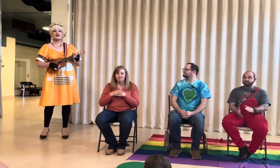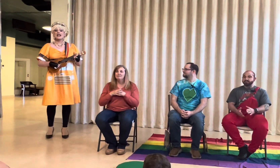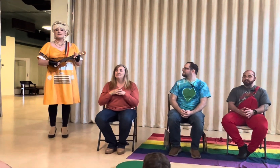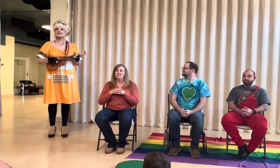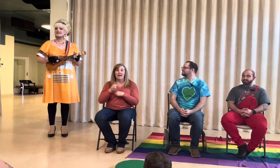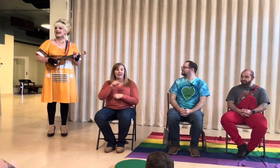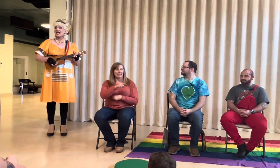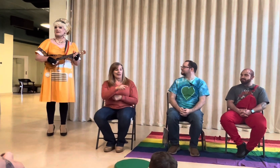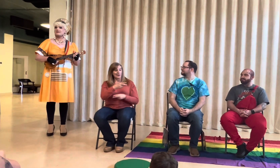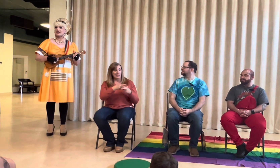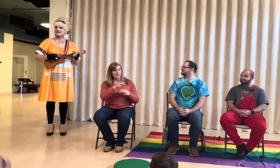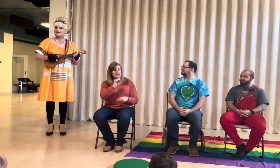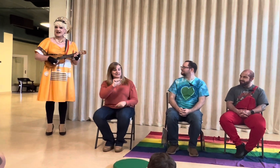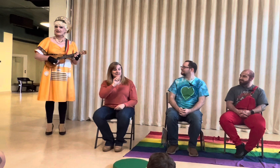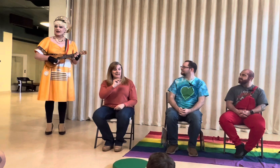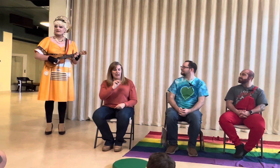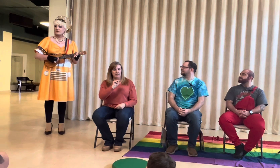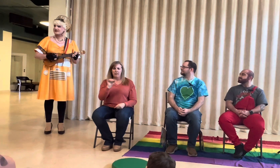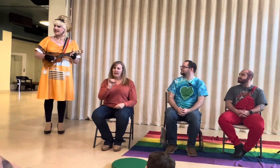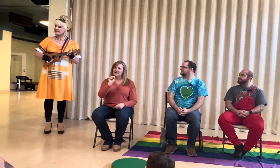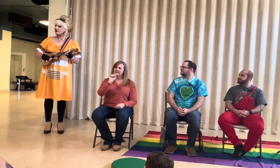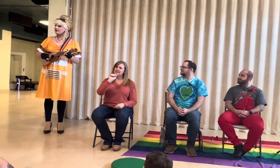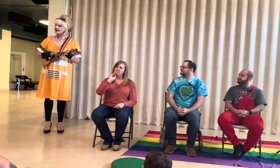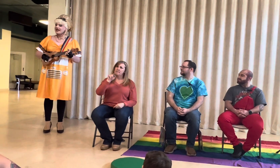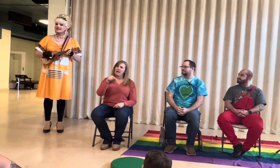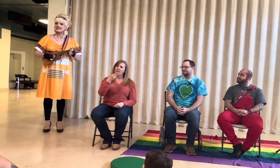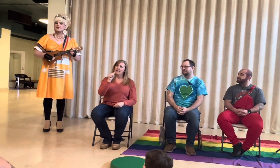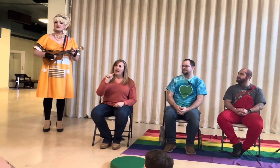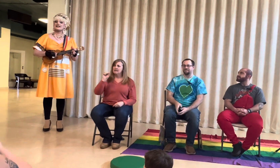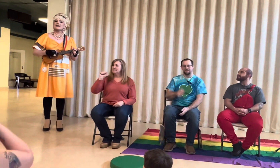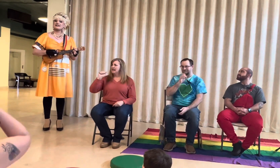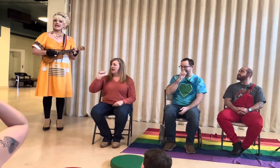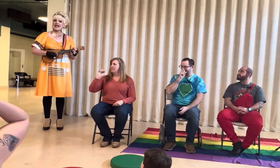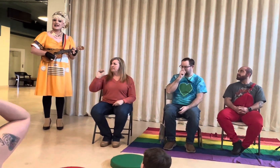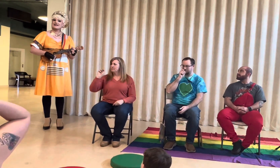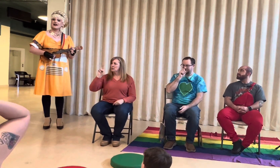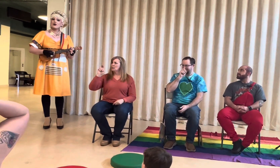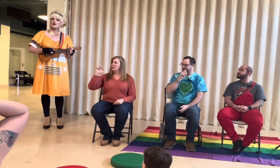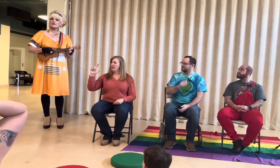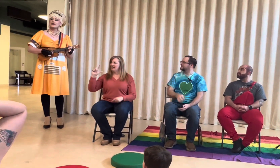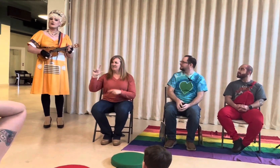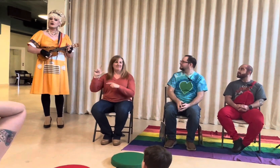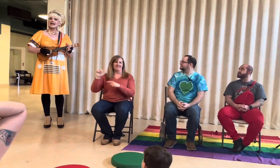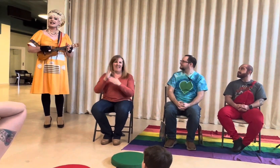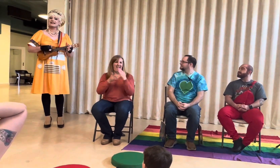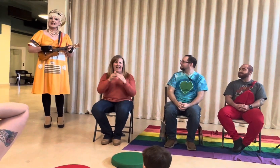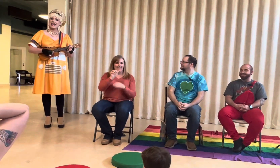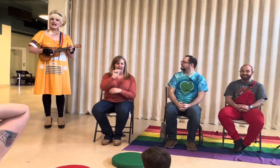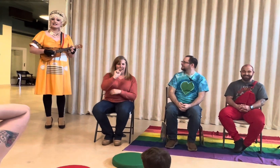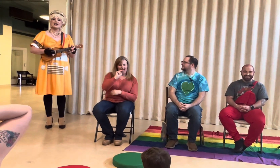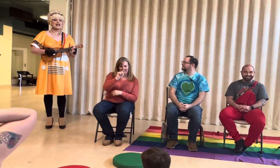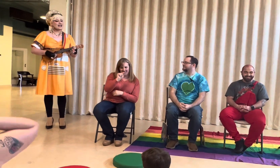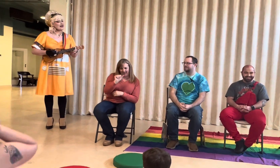Their name is Sam (like Samantha or Samuel) except without the -antha or -muel at the end